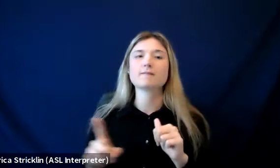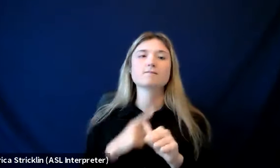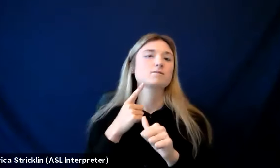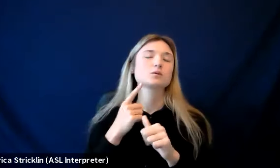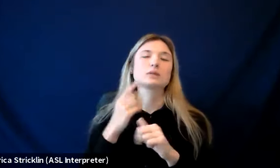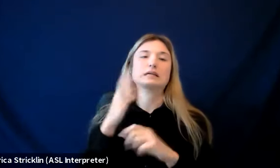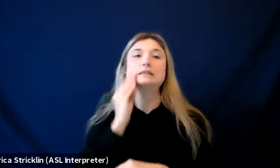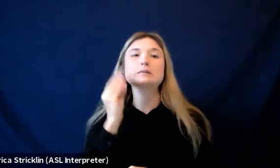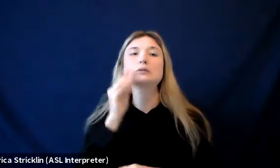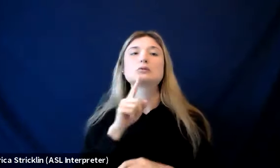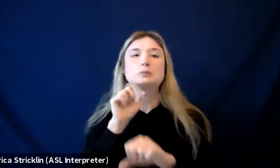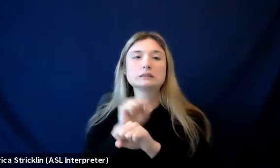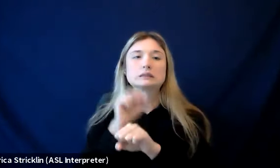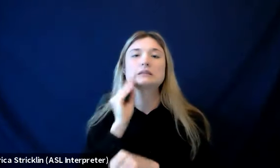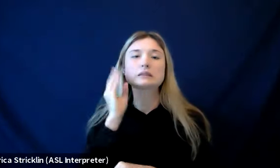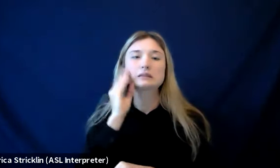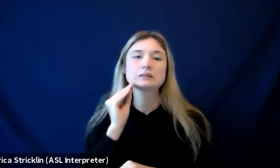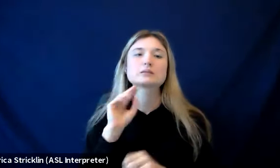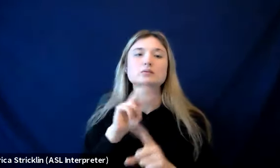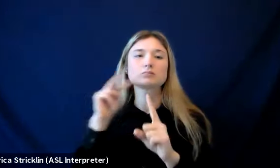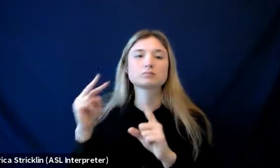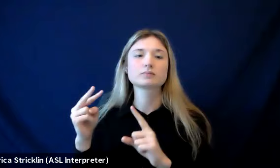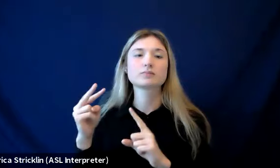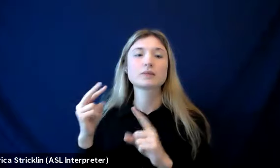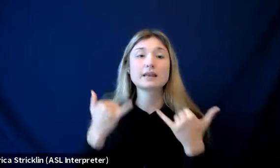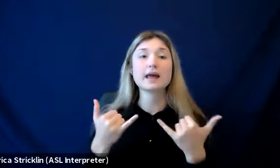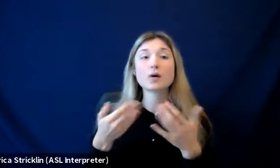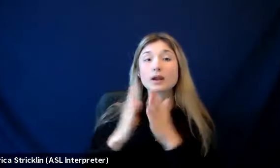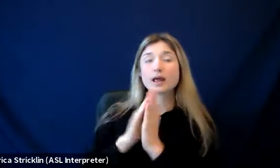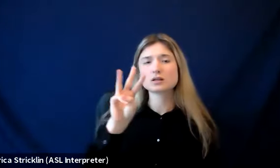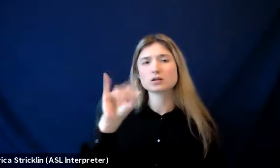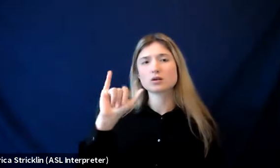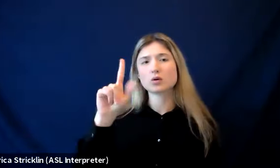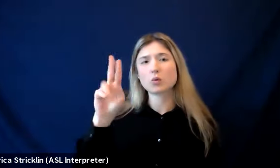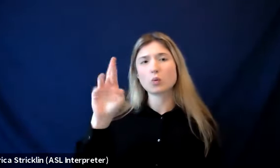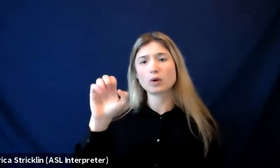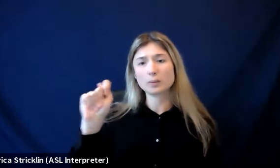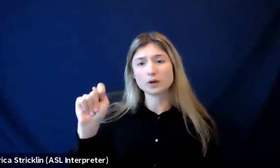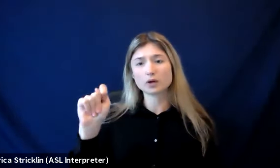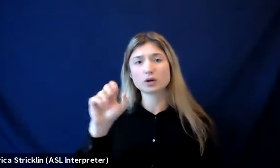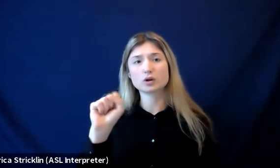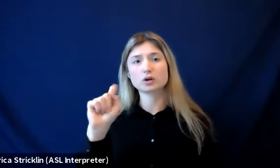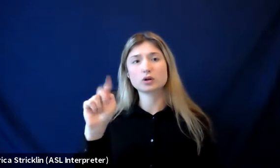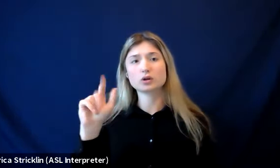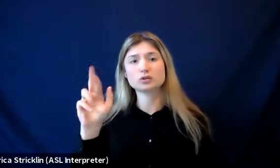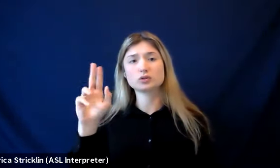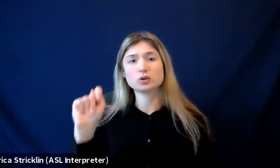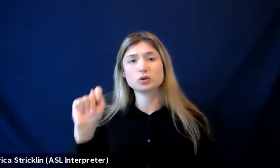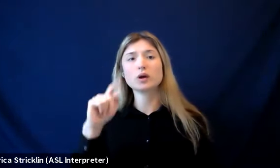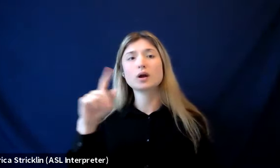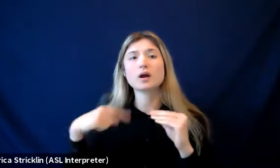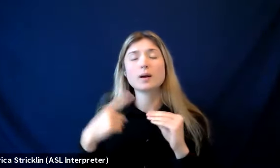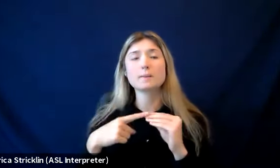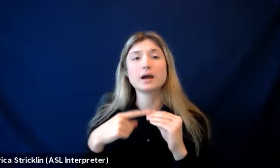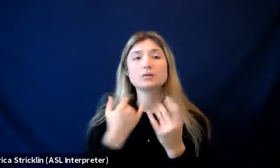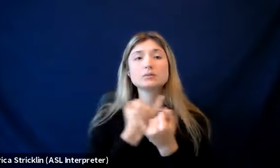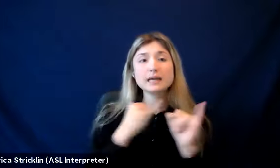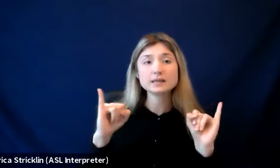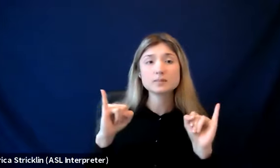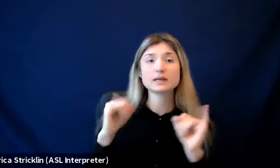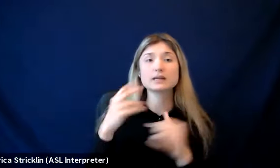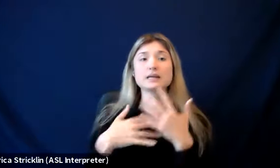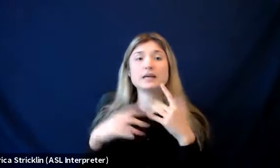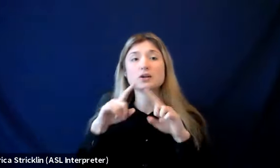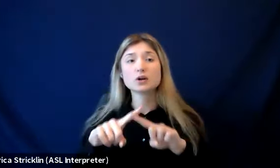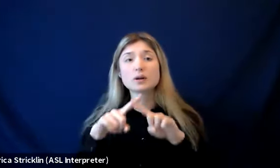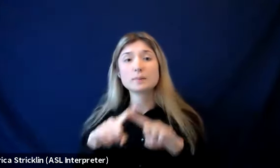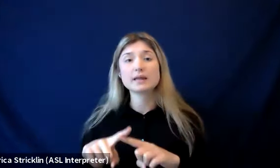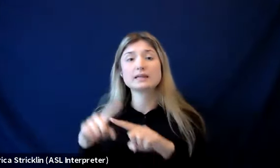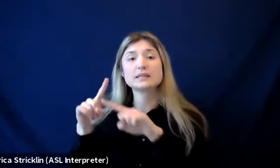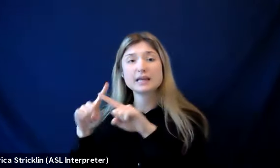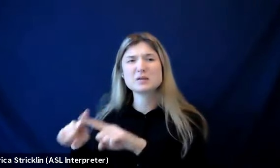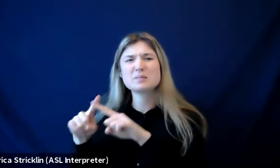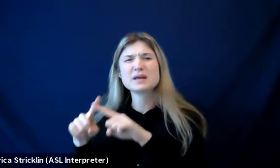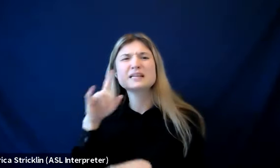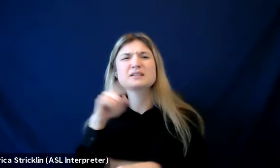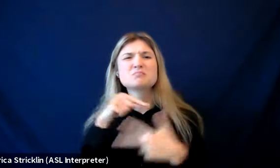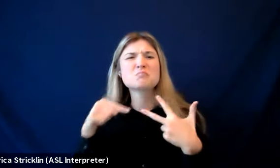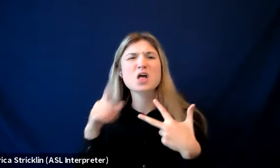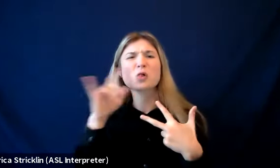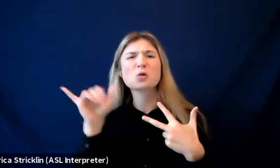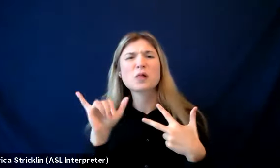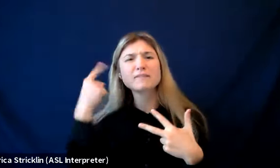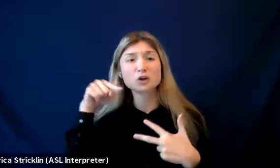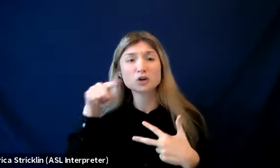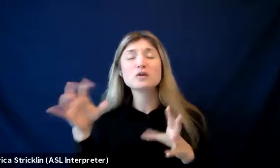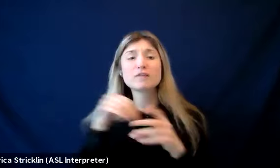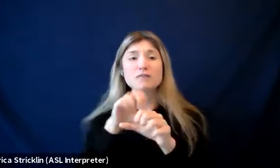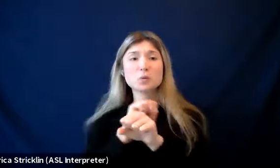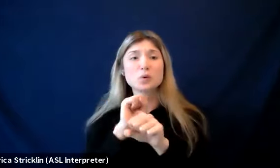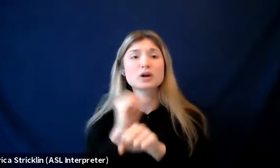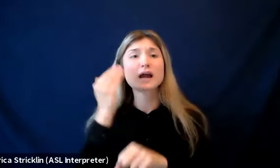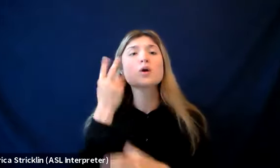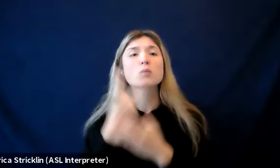I want to ask Wilbert and Stewart, about what dependence independence and interdependence, looks like in your work life, because I know each of you who are very active in your jobs.